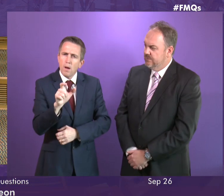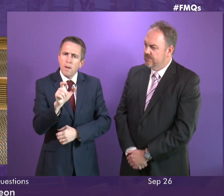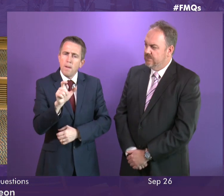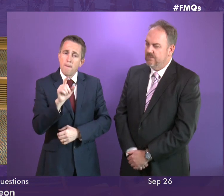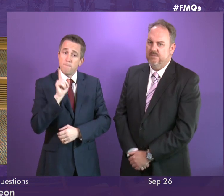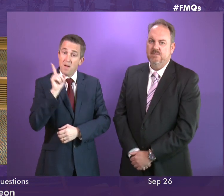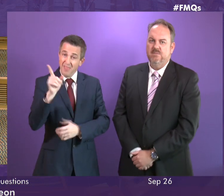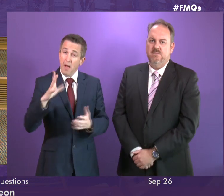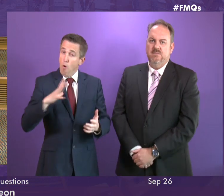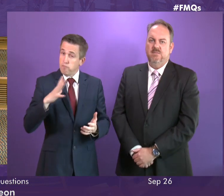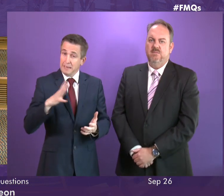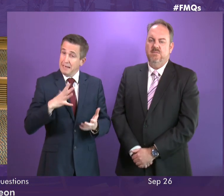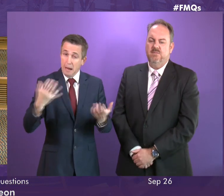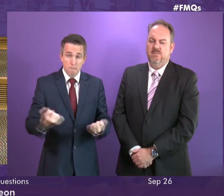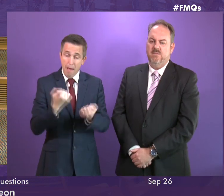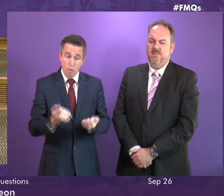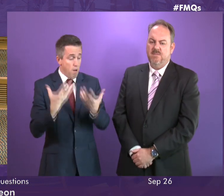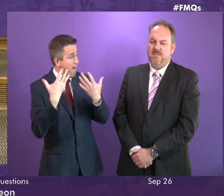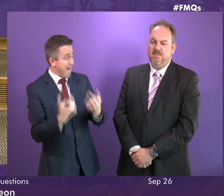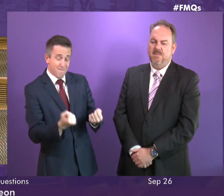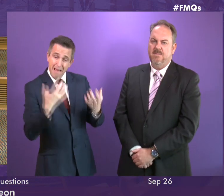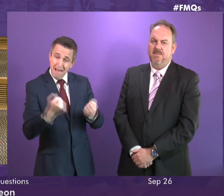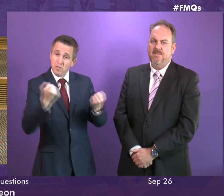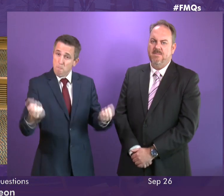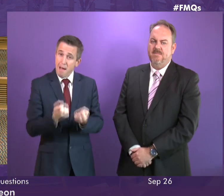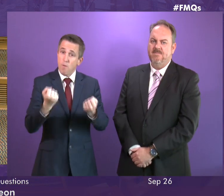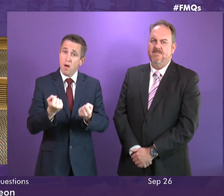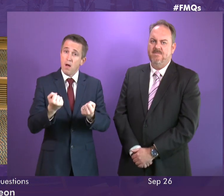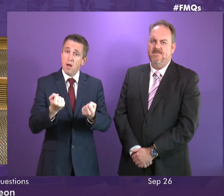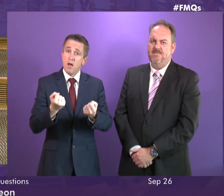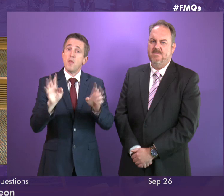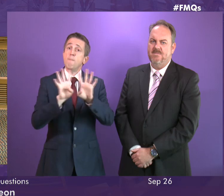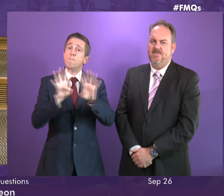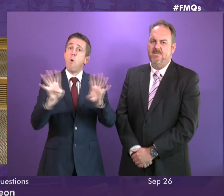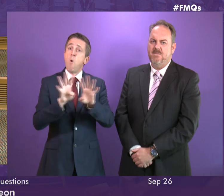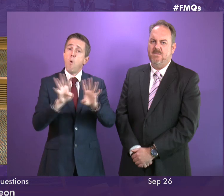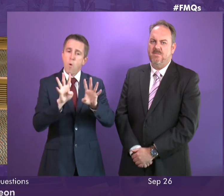the point that courts already have that power. The Parole Board for Scotland also has a role